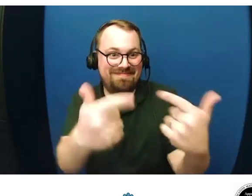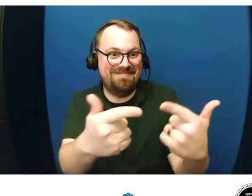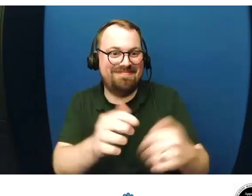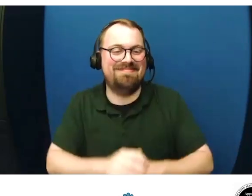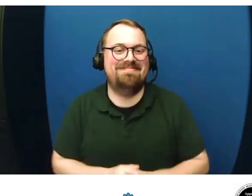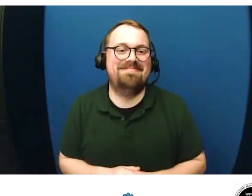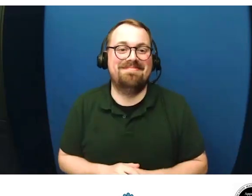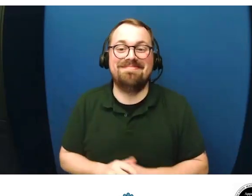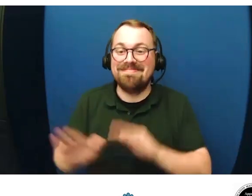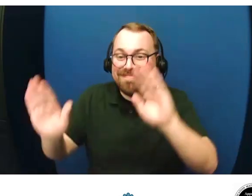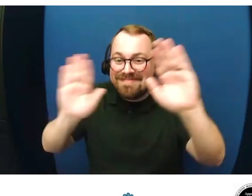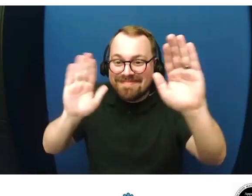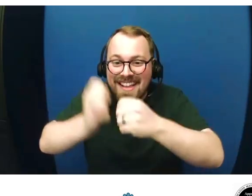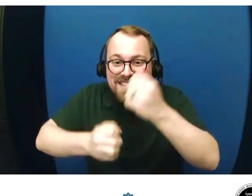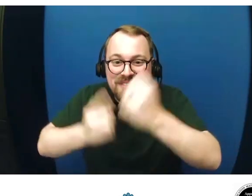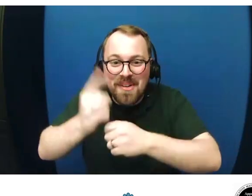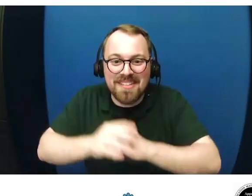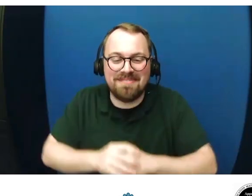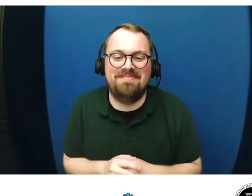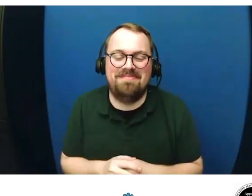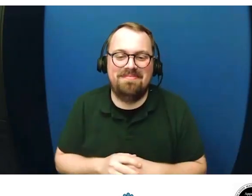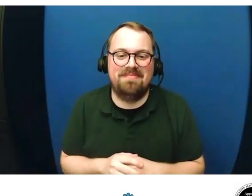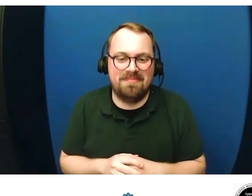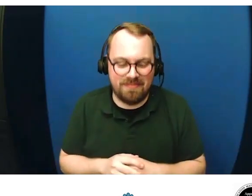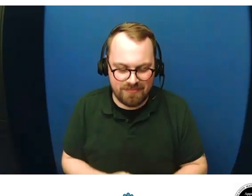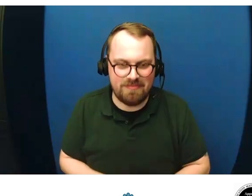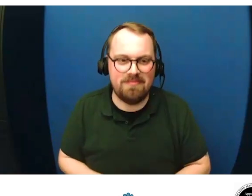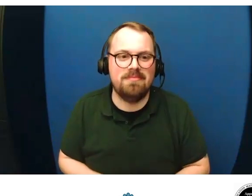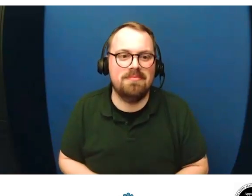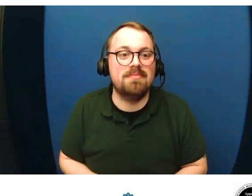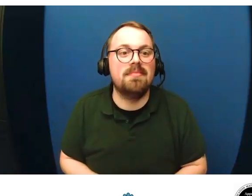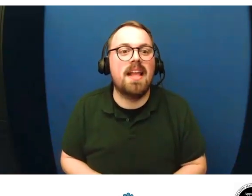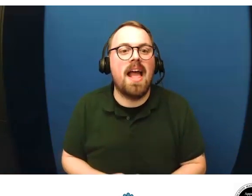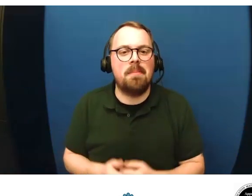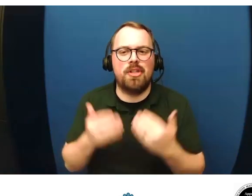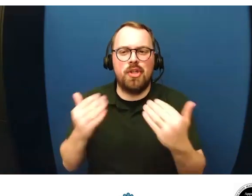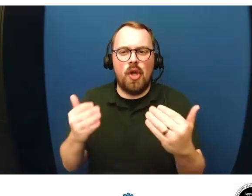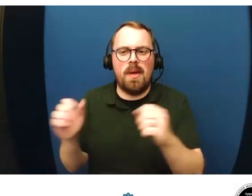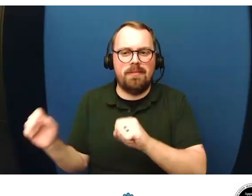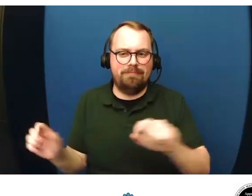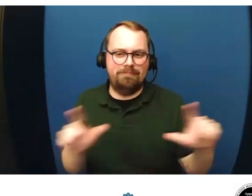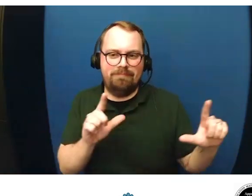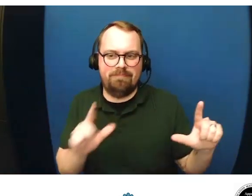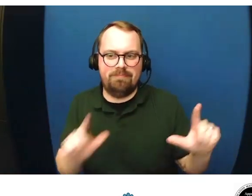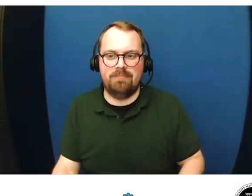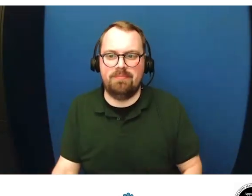Kaycee Bennett: Hello, everyone. I'm going to share my screen.